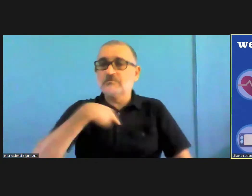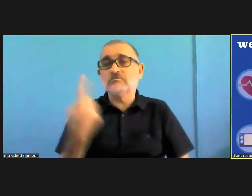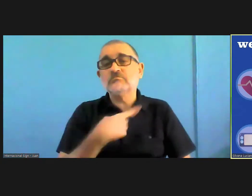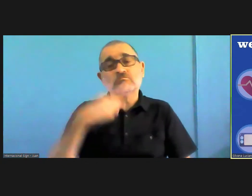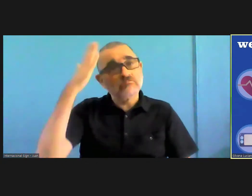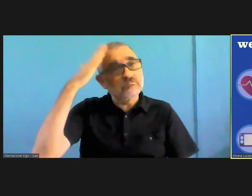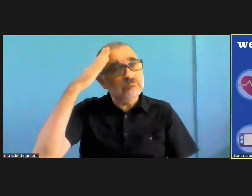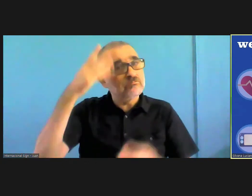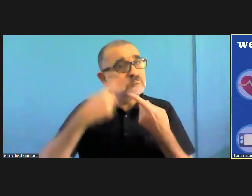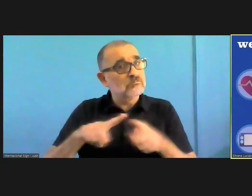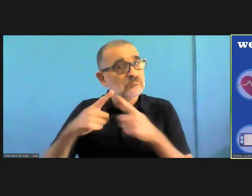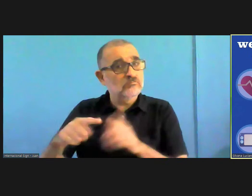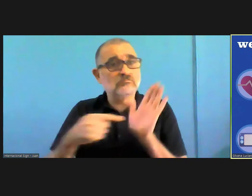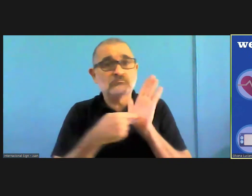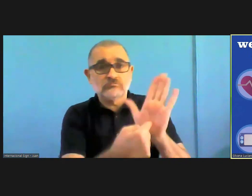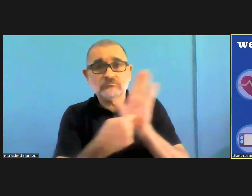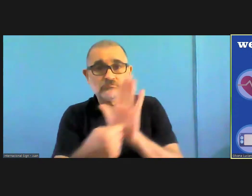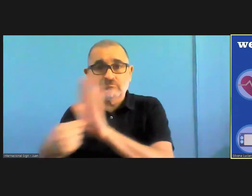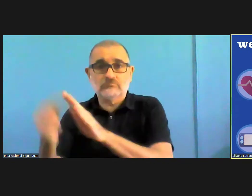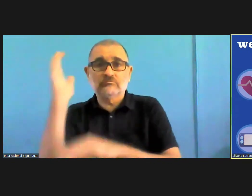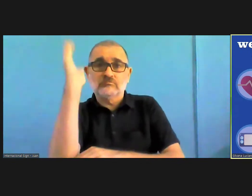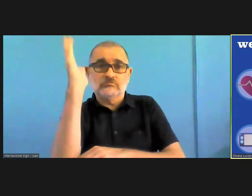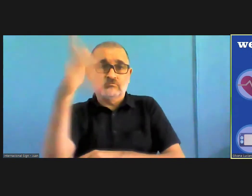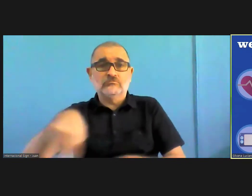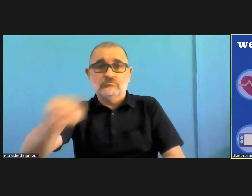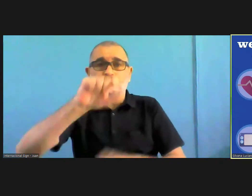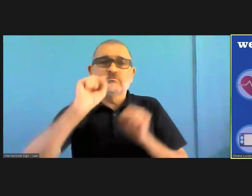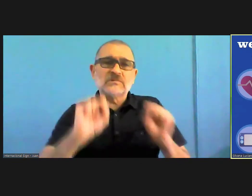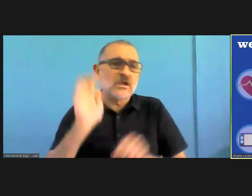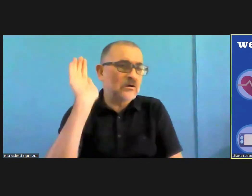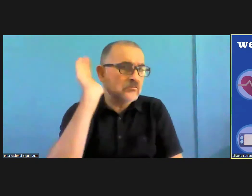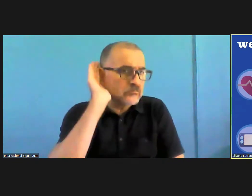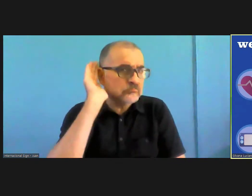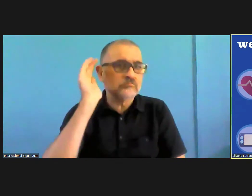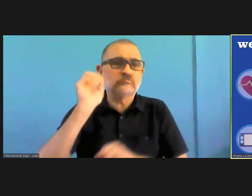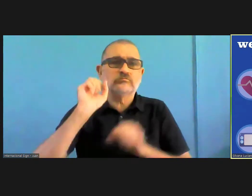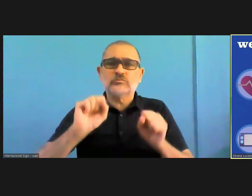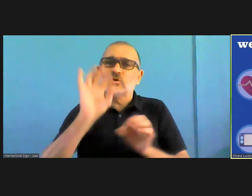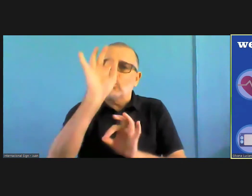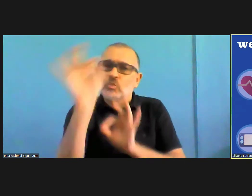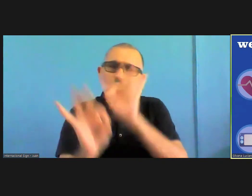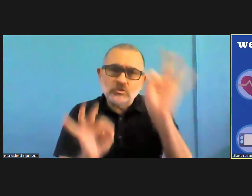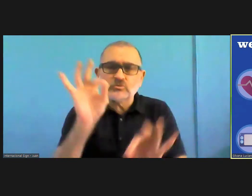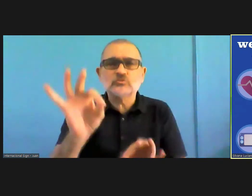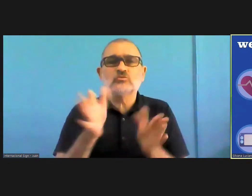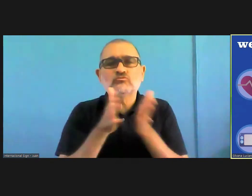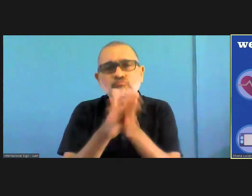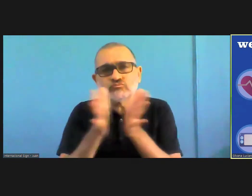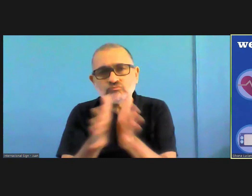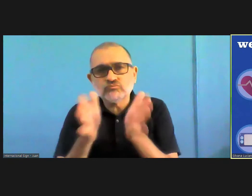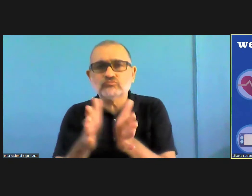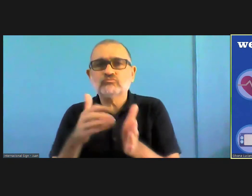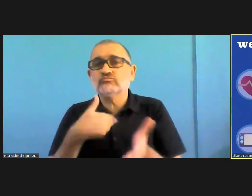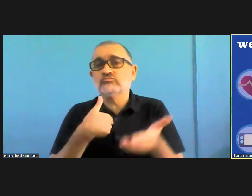So I invite you, if you haven't already done so, to place your questions in the Q and A box.